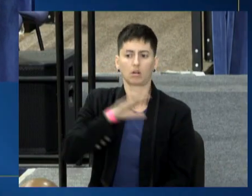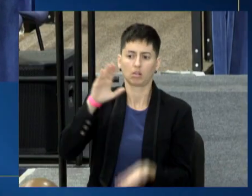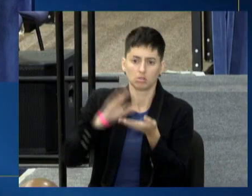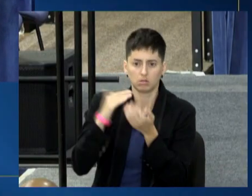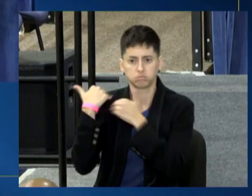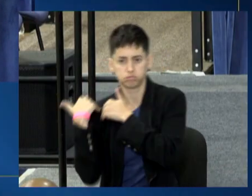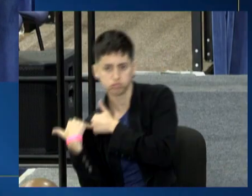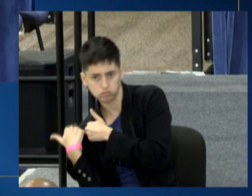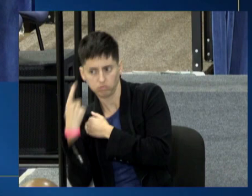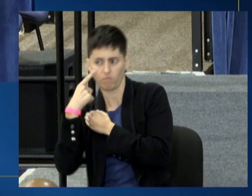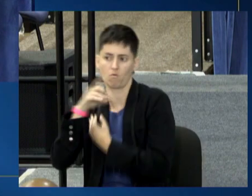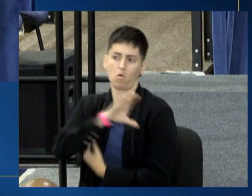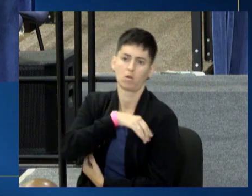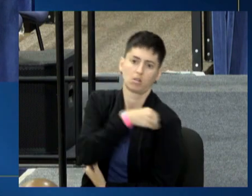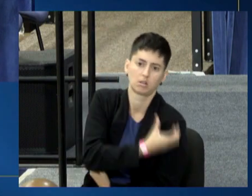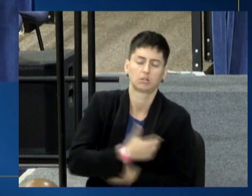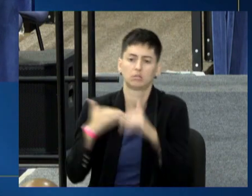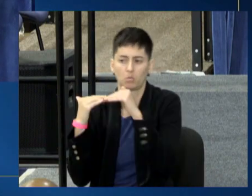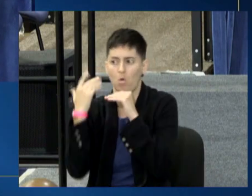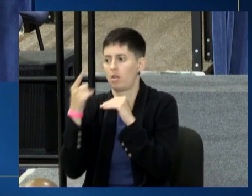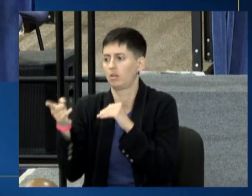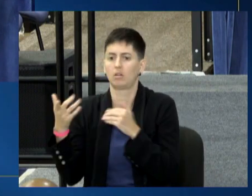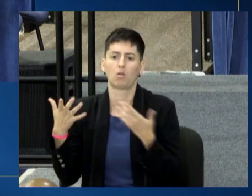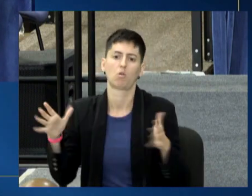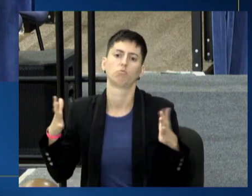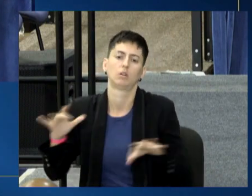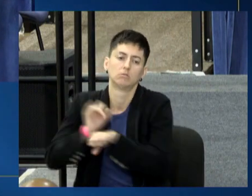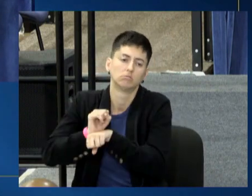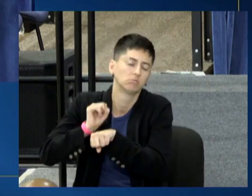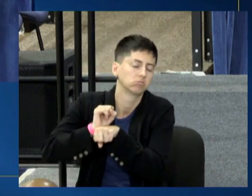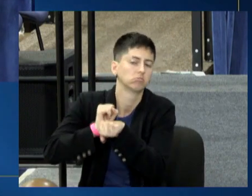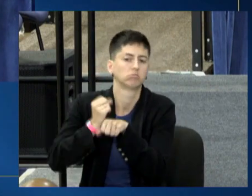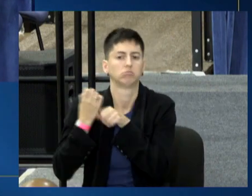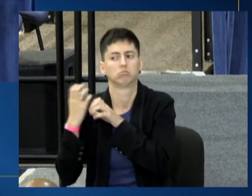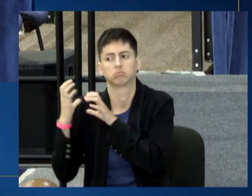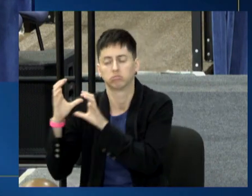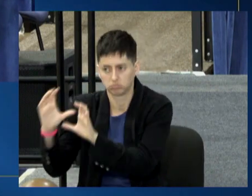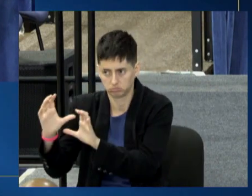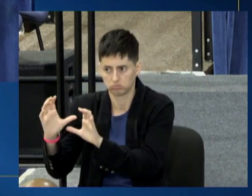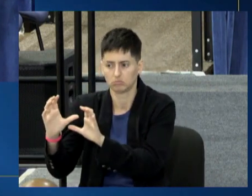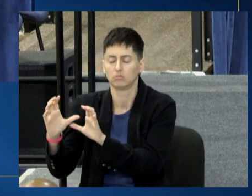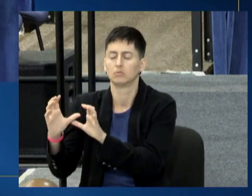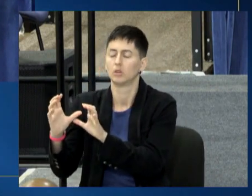already. This is the work that we have been doing, and we have been incredibly impactful.